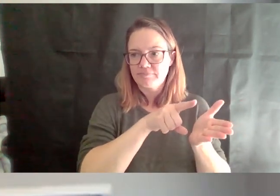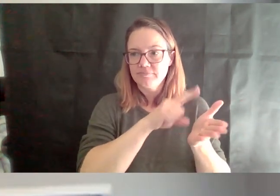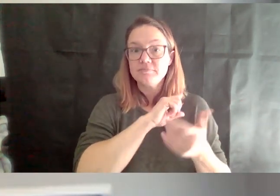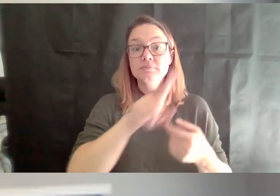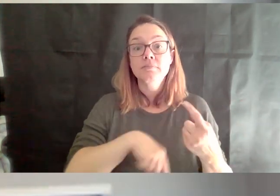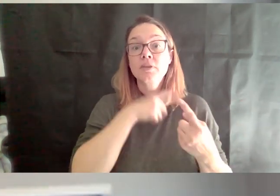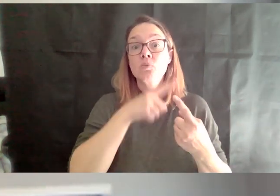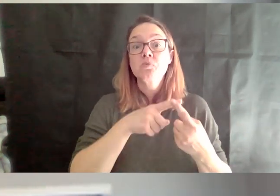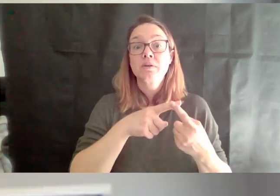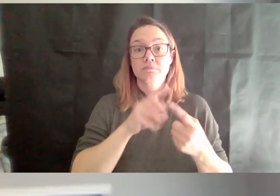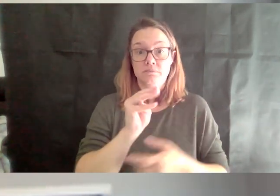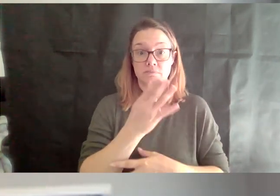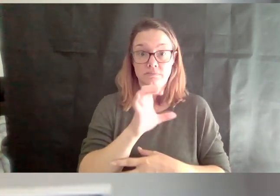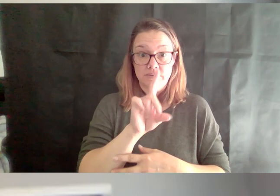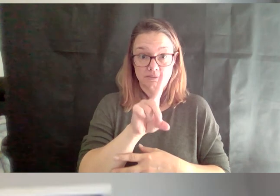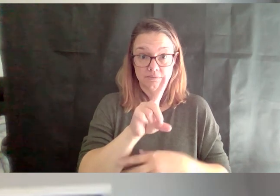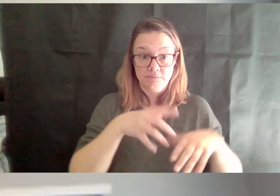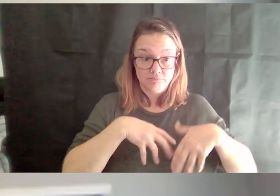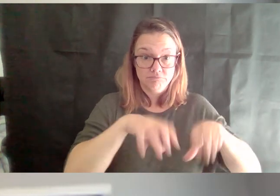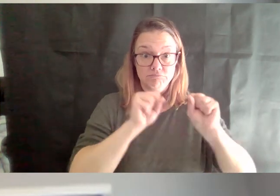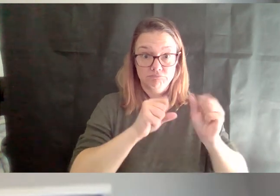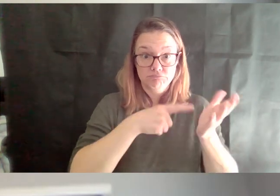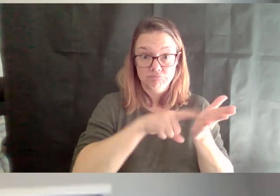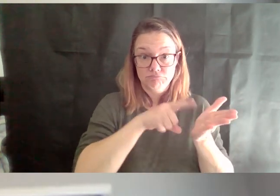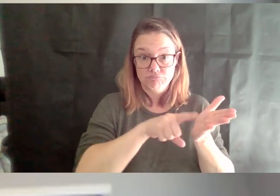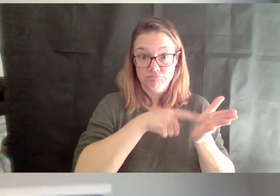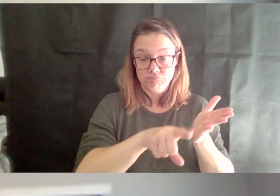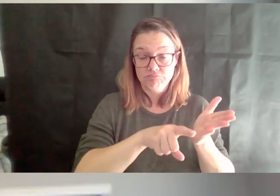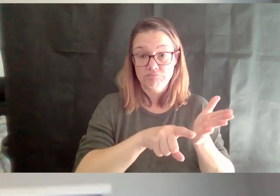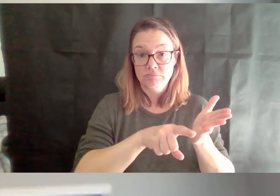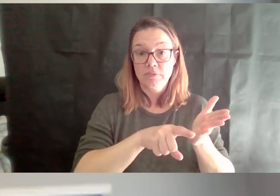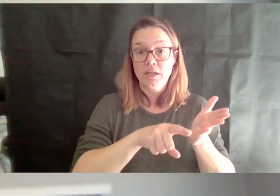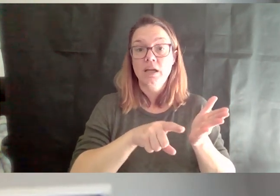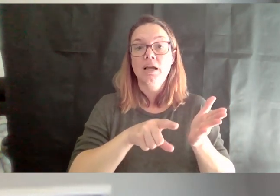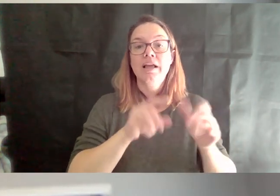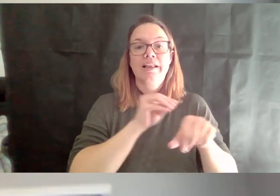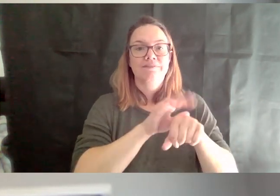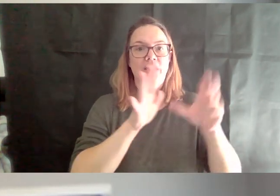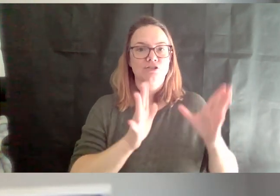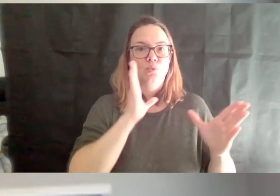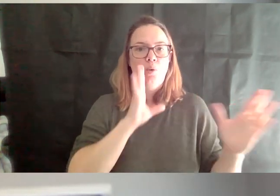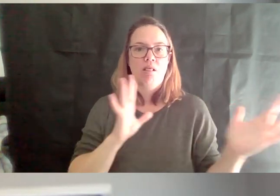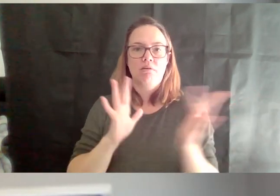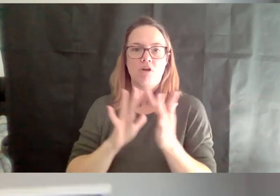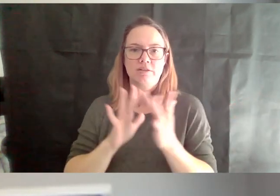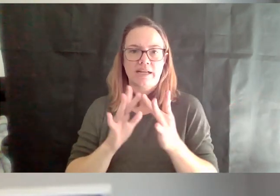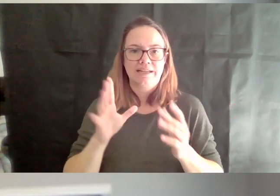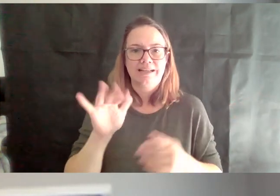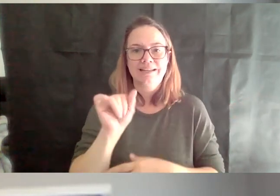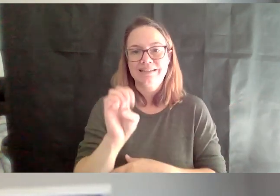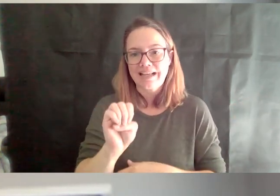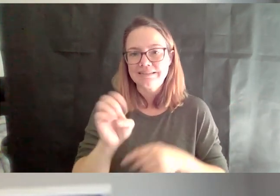the consumer and case manager are contacted by the advisor to go forward with a budget meeting.